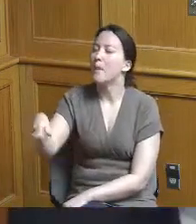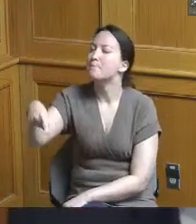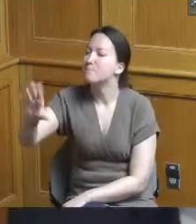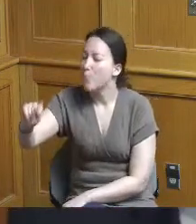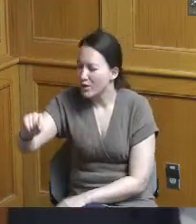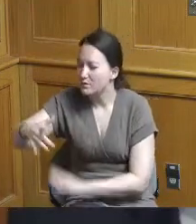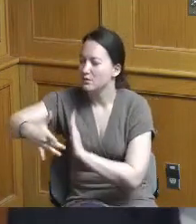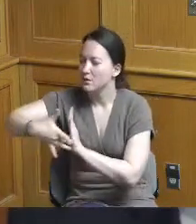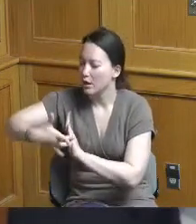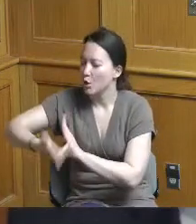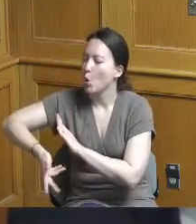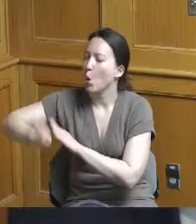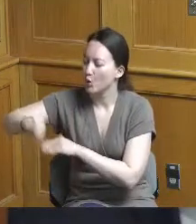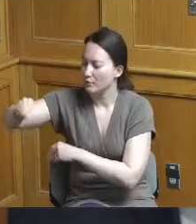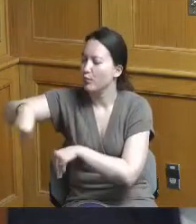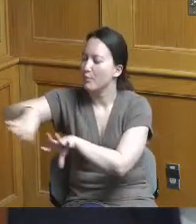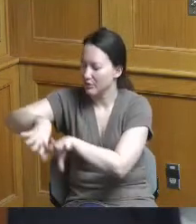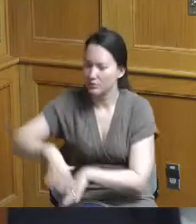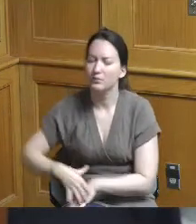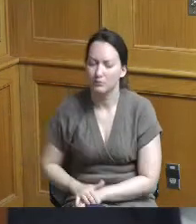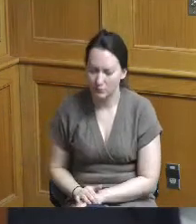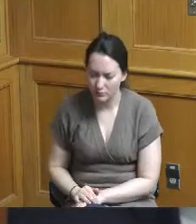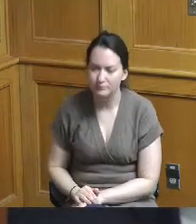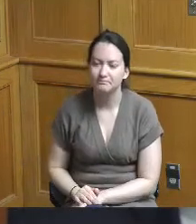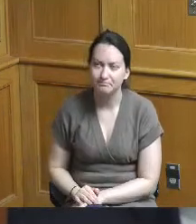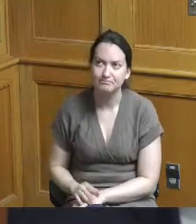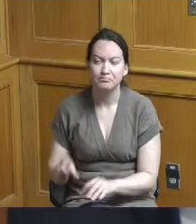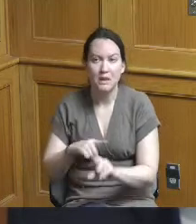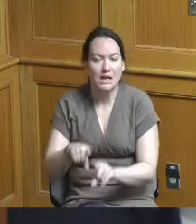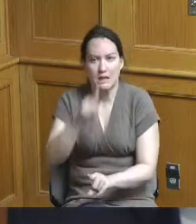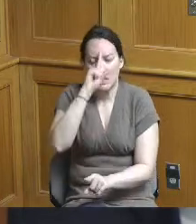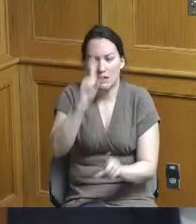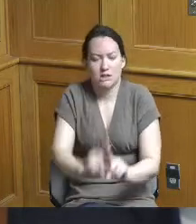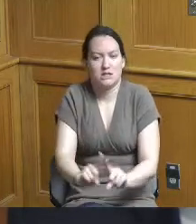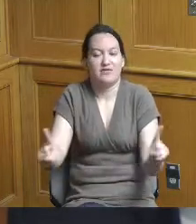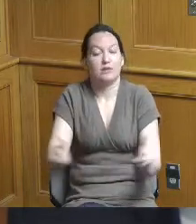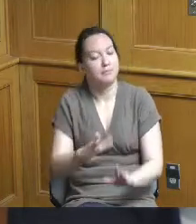owns the Millennium property so I but I think there's a difference between but that's my point